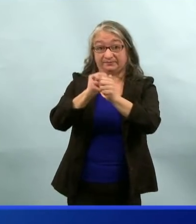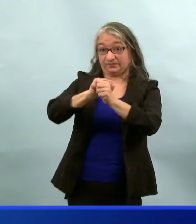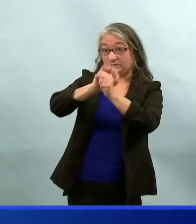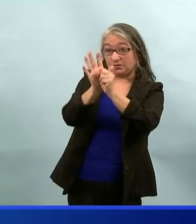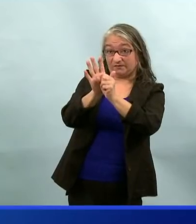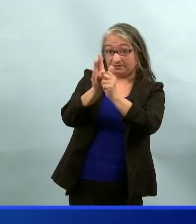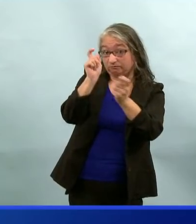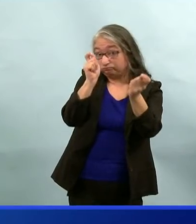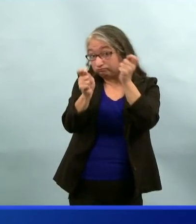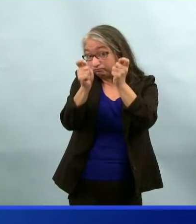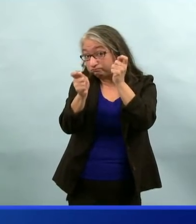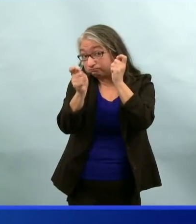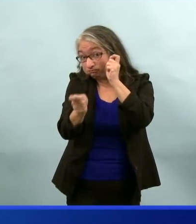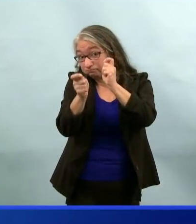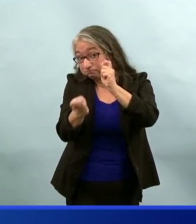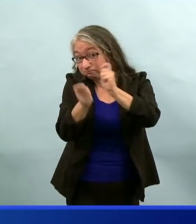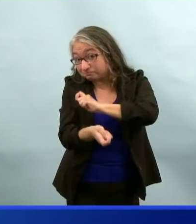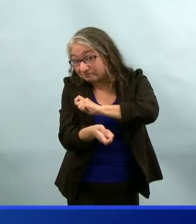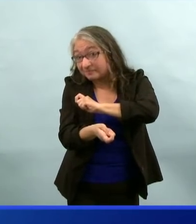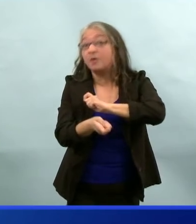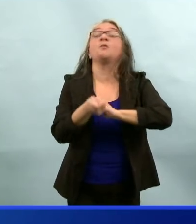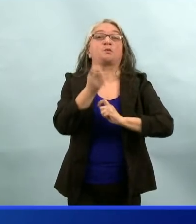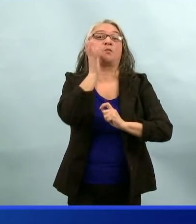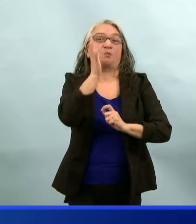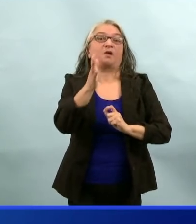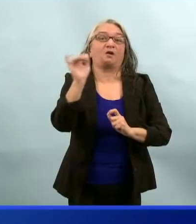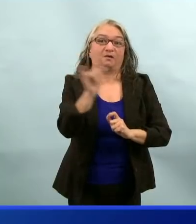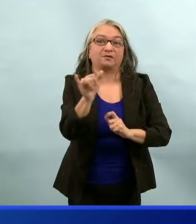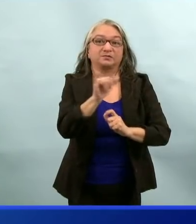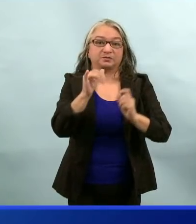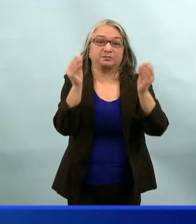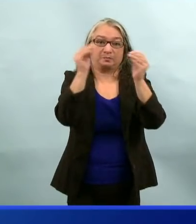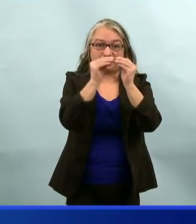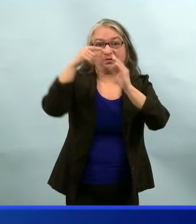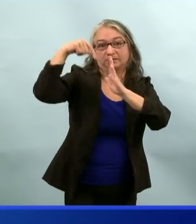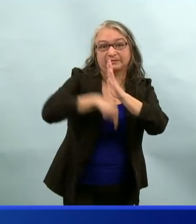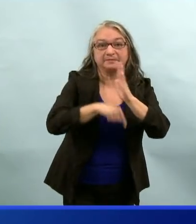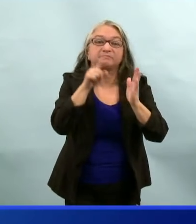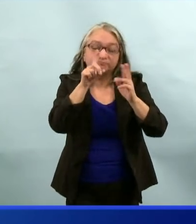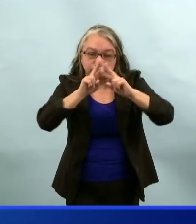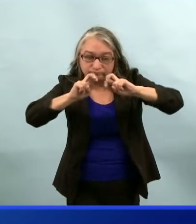these are followed by a confirmation test public health is aggressively conducting case and contact